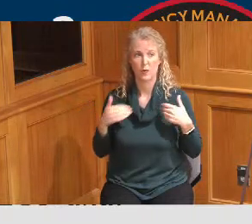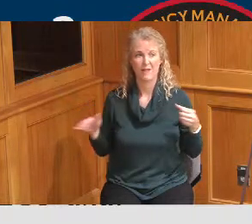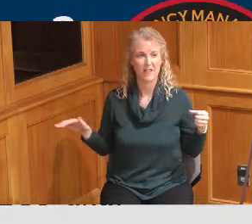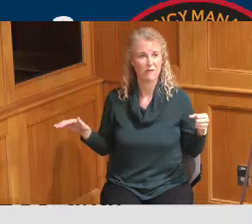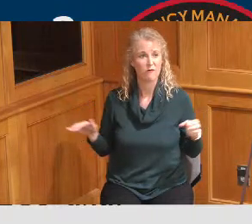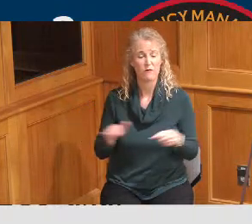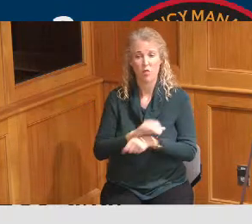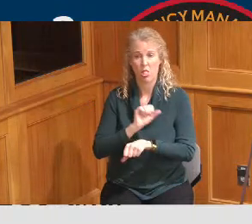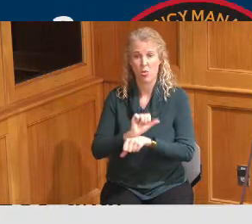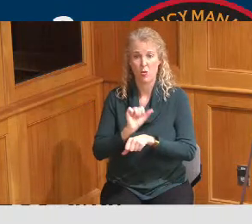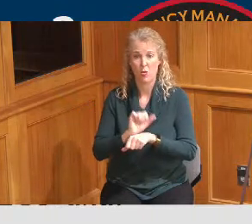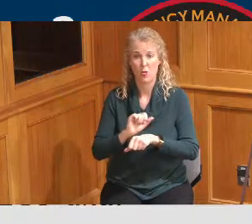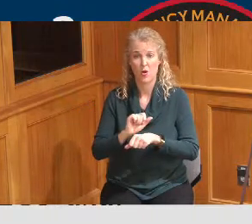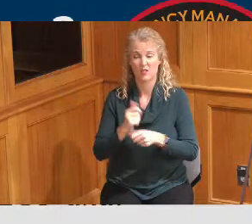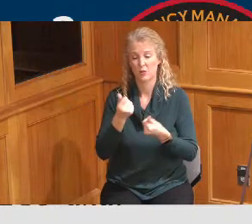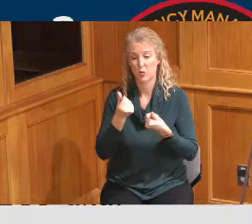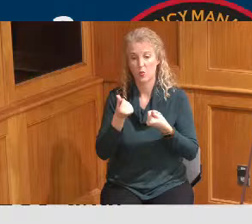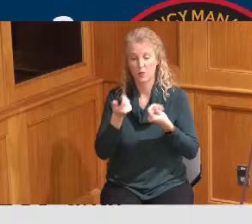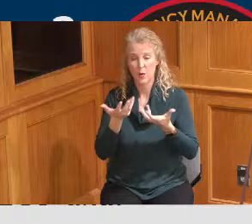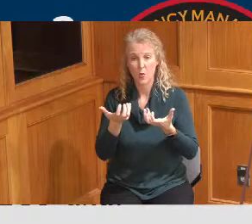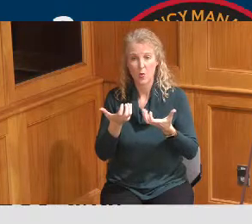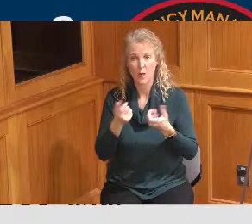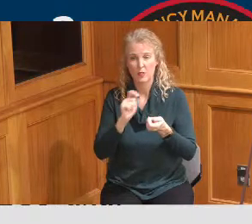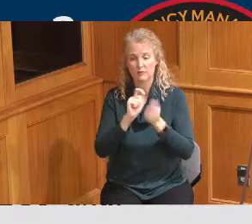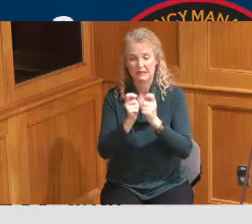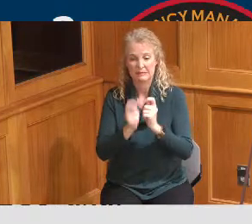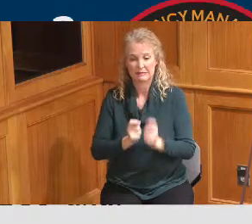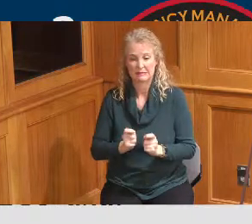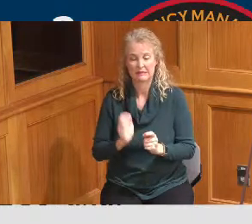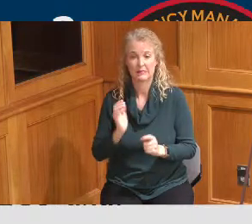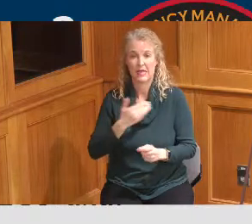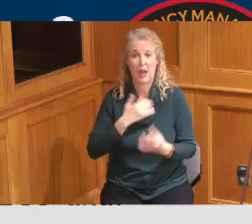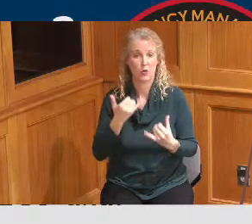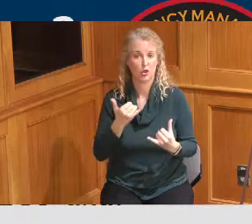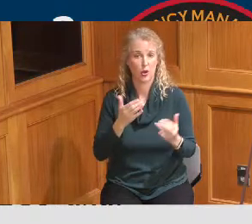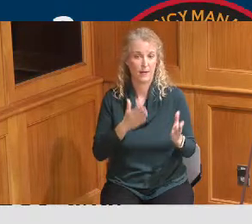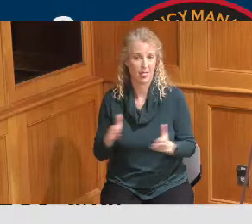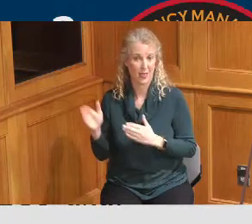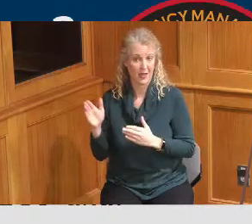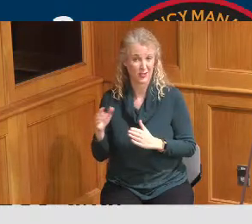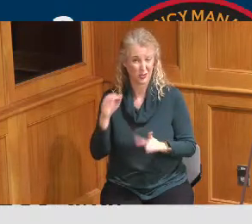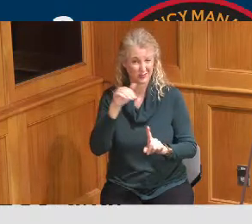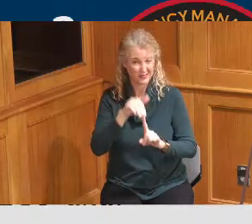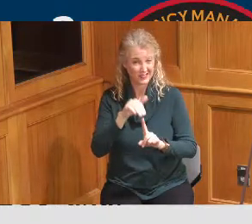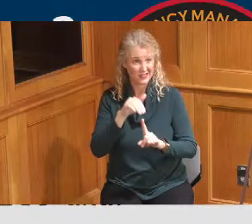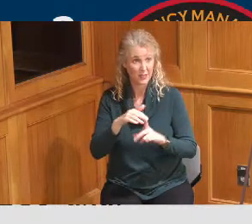to Res revise the county Suite of emergency plans so just as a reminder we have a damage assessment